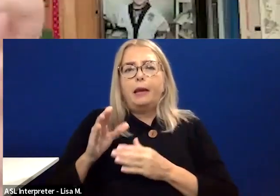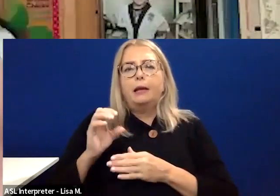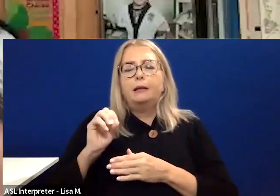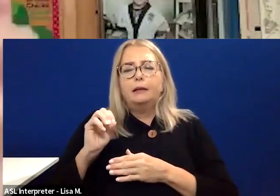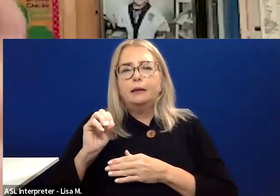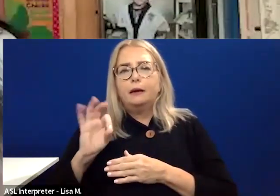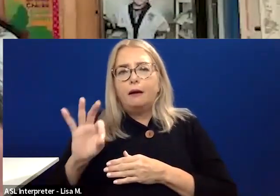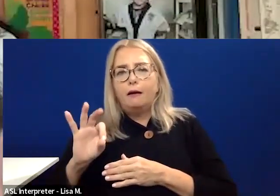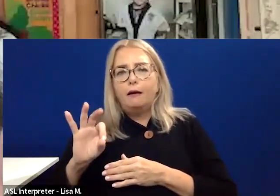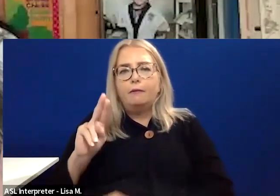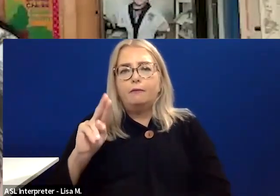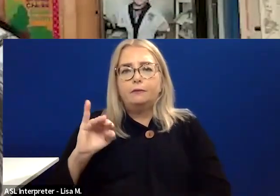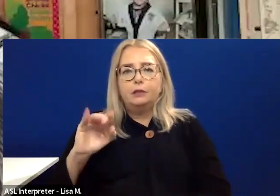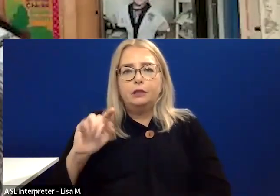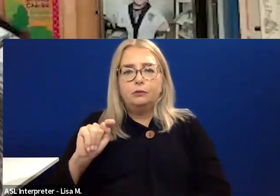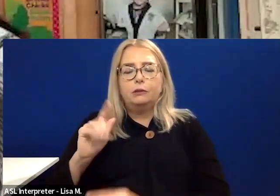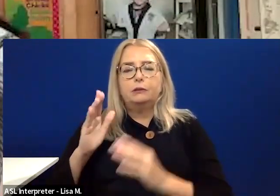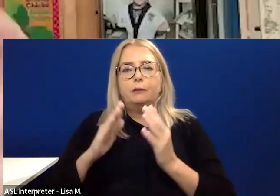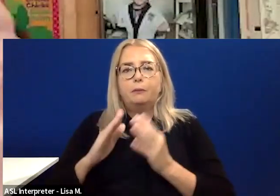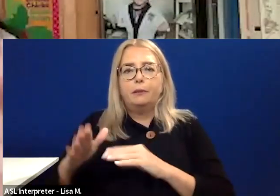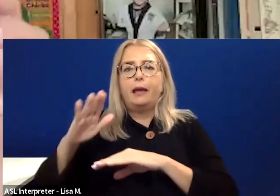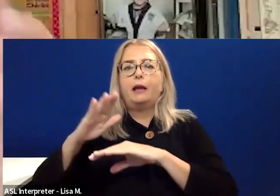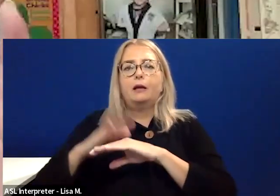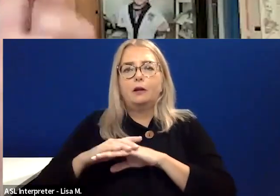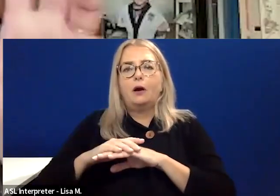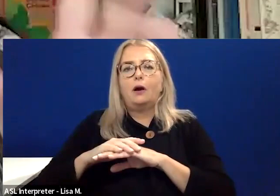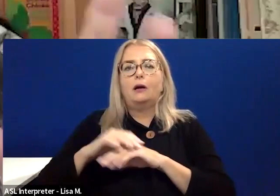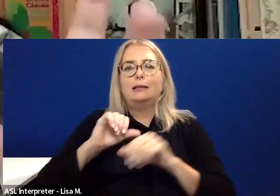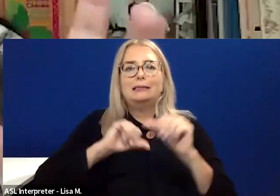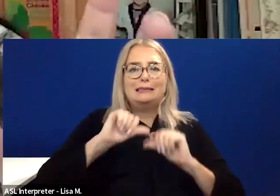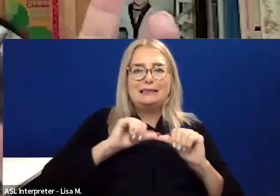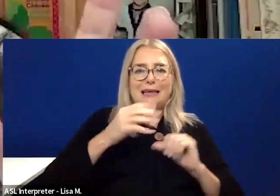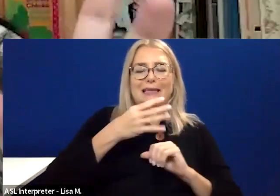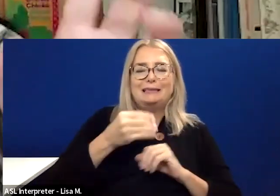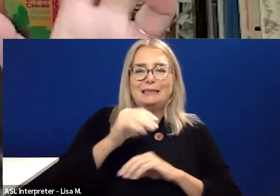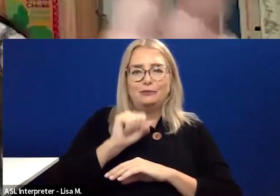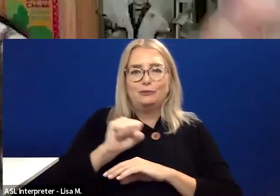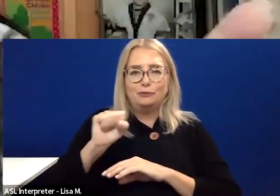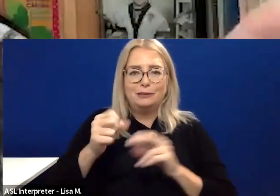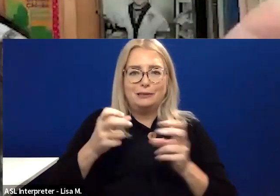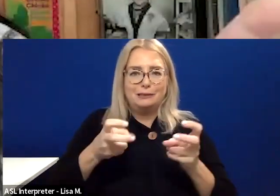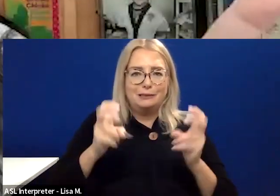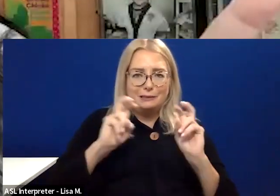around science and social studies topics versus being planned around only the English language